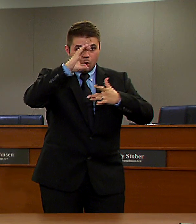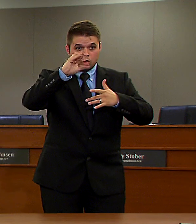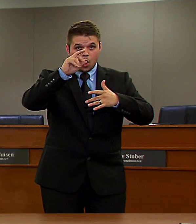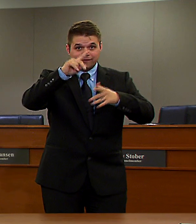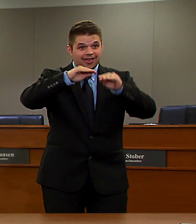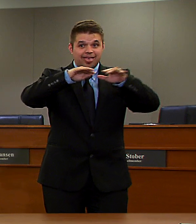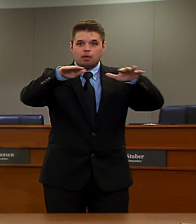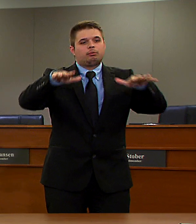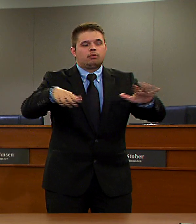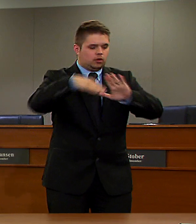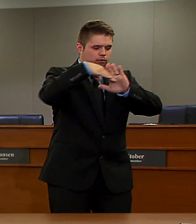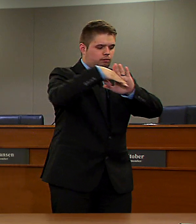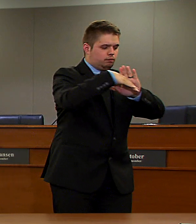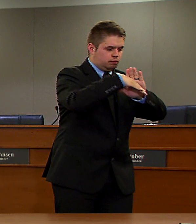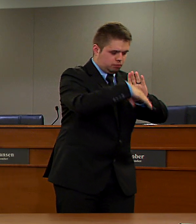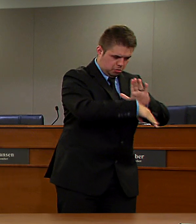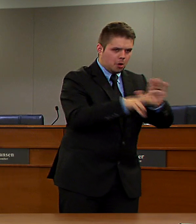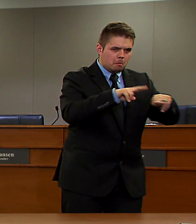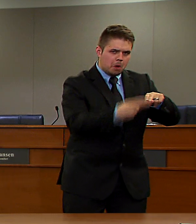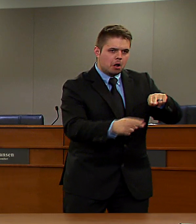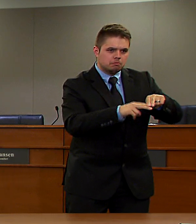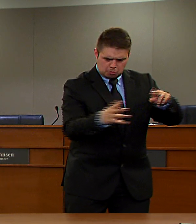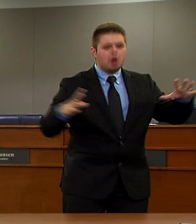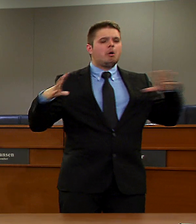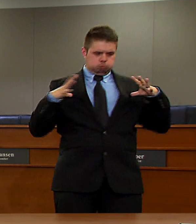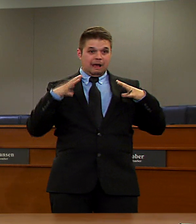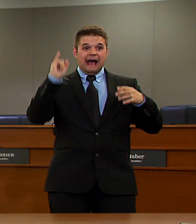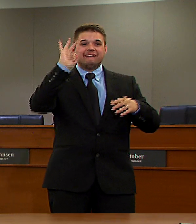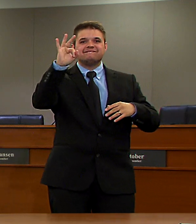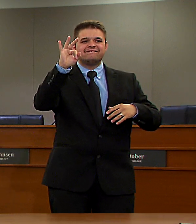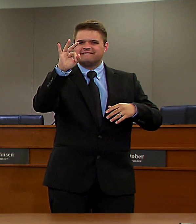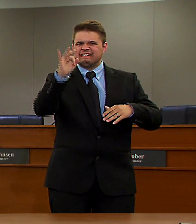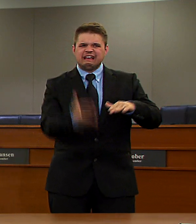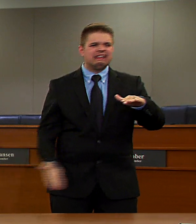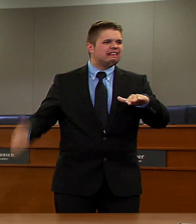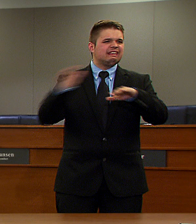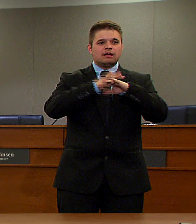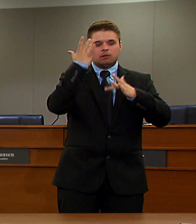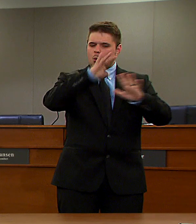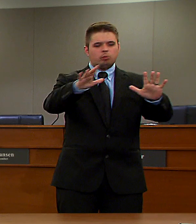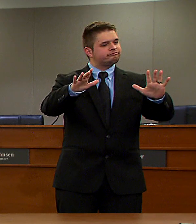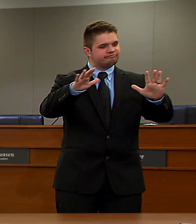timetable. If the virus cases continue to decline and we don't see any